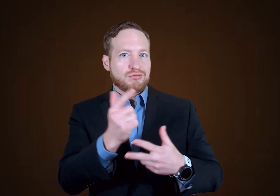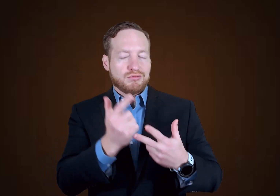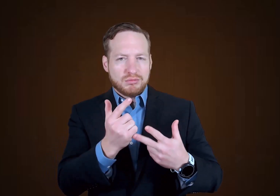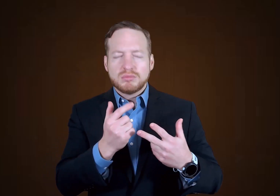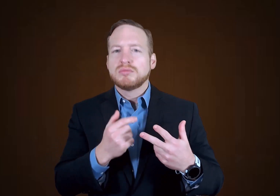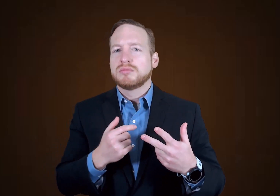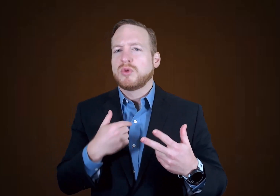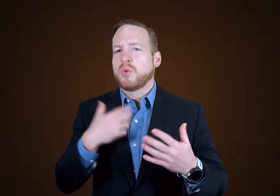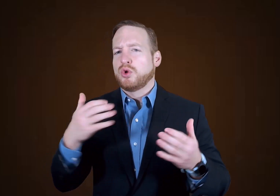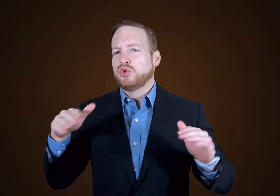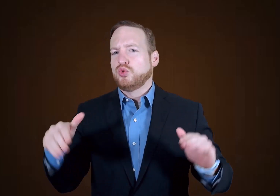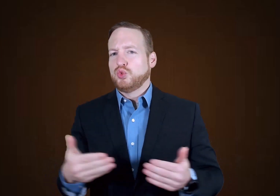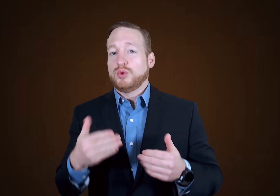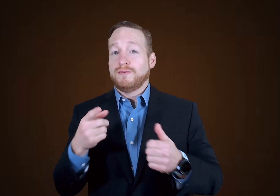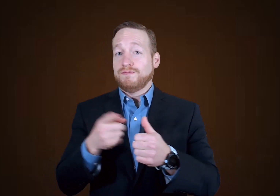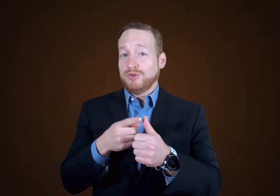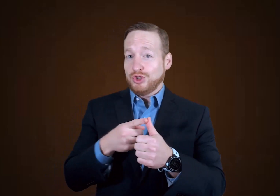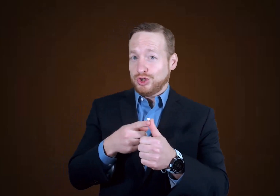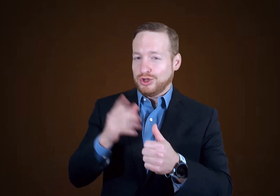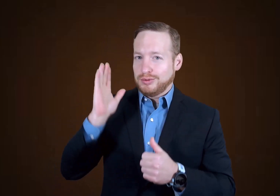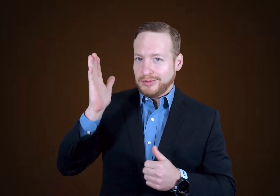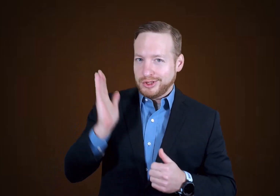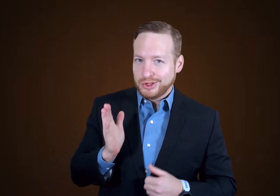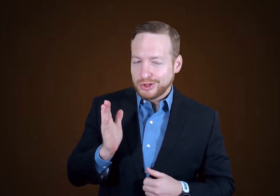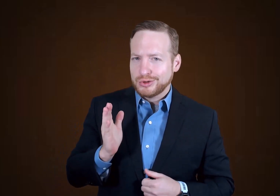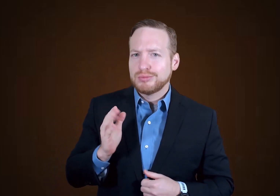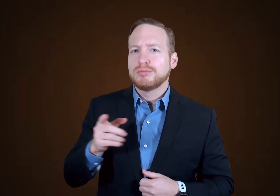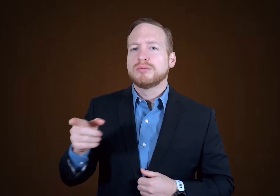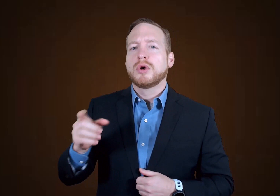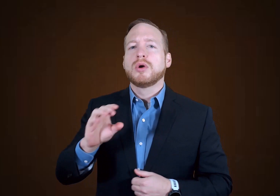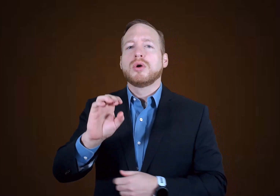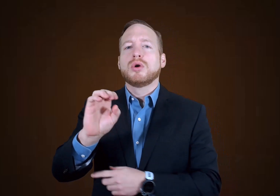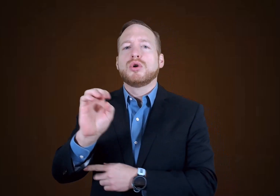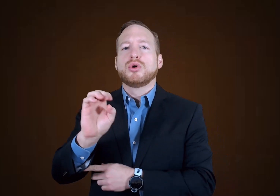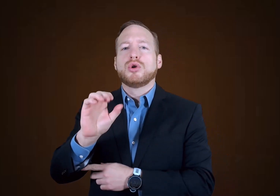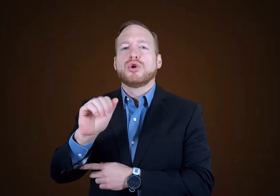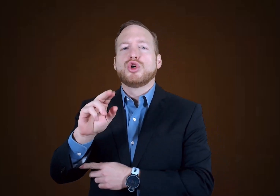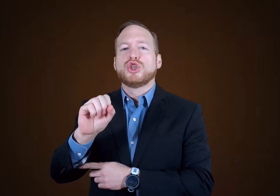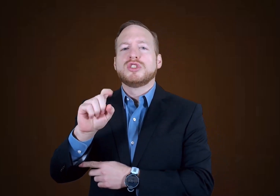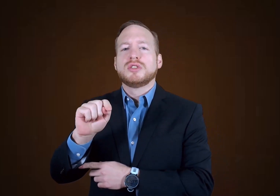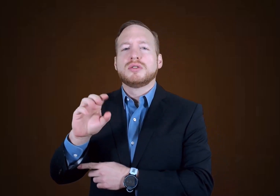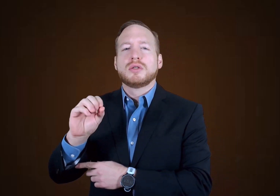remember we have three different speakers during our series I'd like to introduce